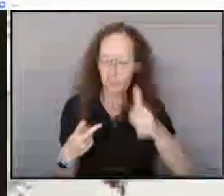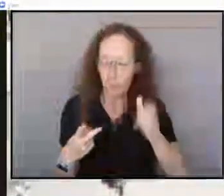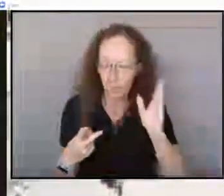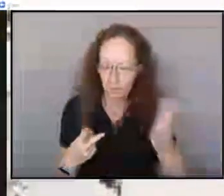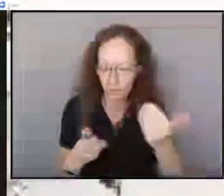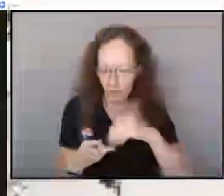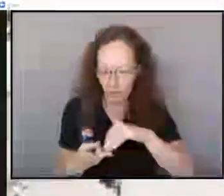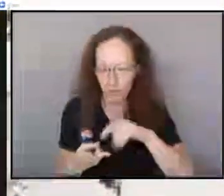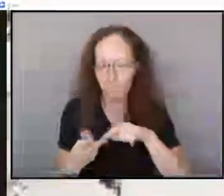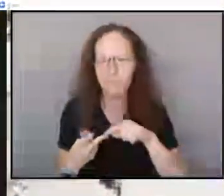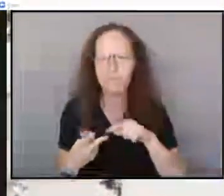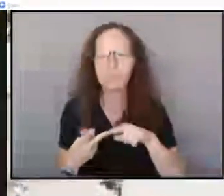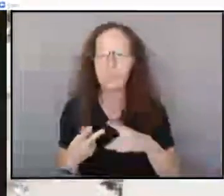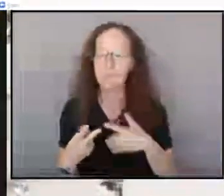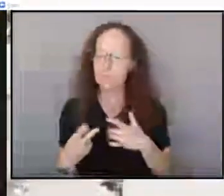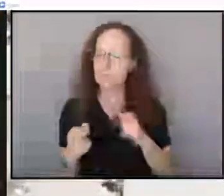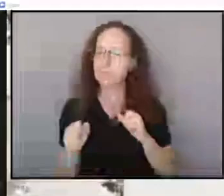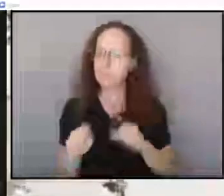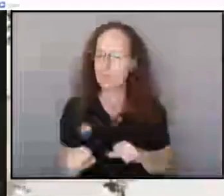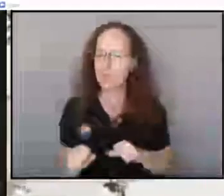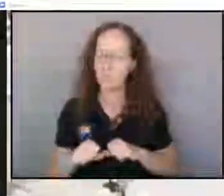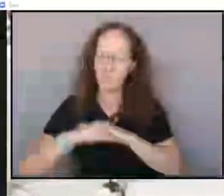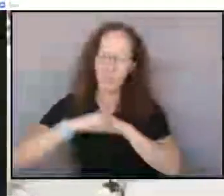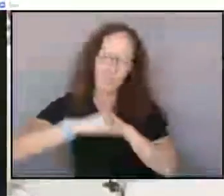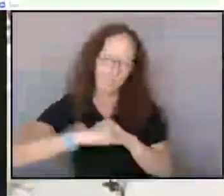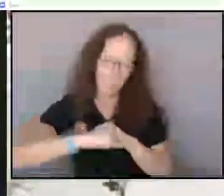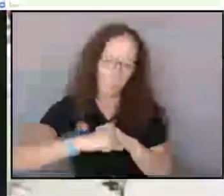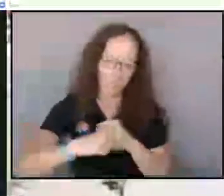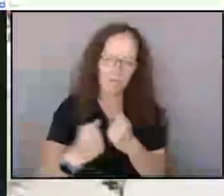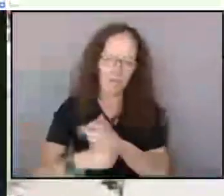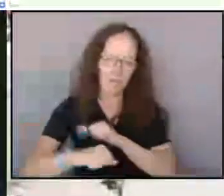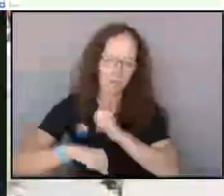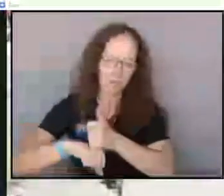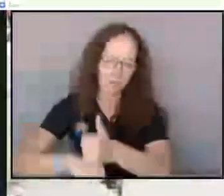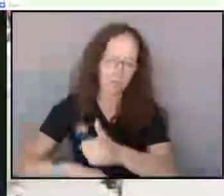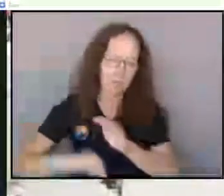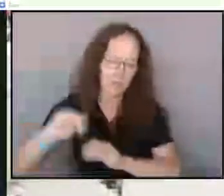IF A THUNDERSTORM SHOULD PUSH WINDS OUR WAY. OVER ALL, ONLY SOUTH ZONE, A REALLY GOOD DAY.